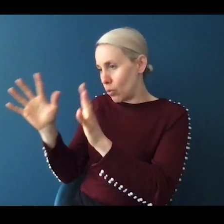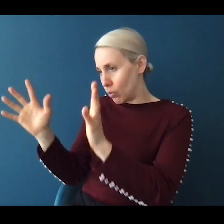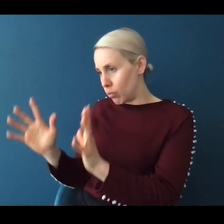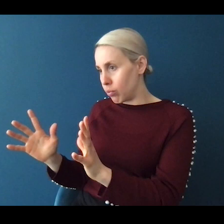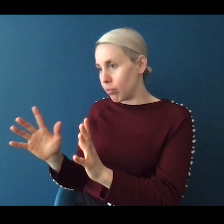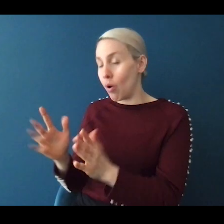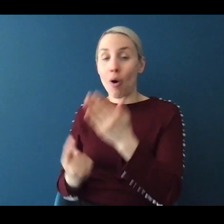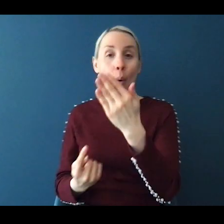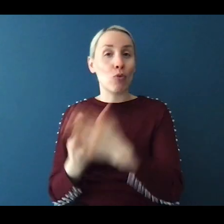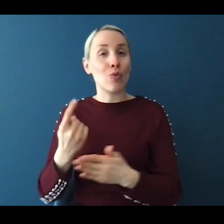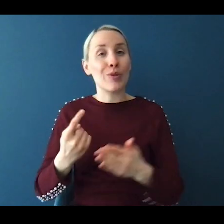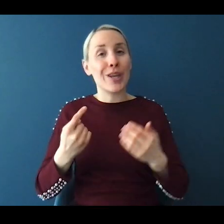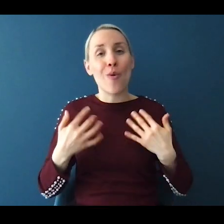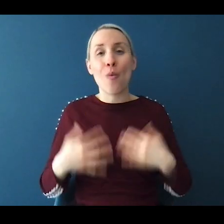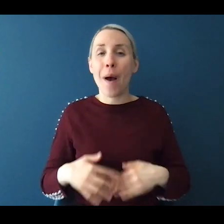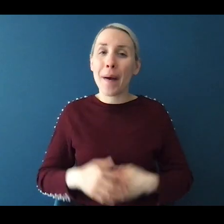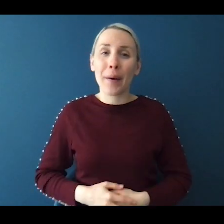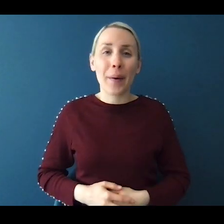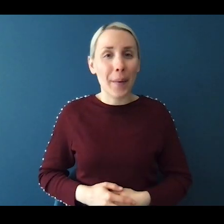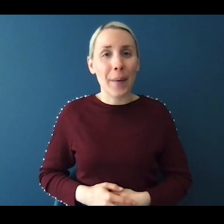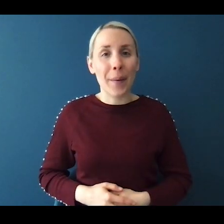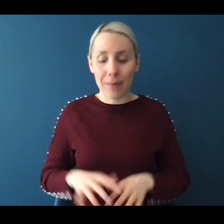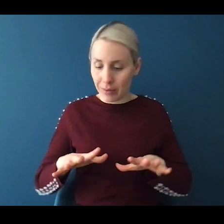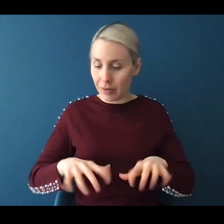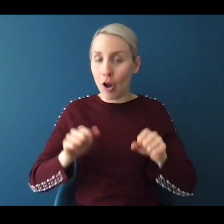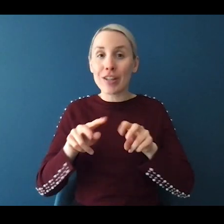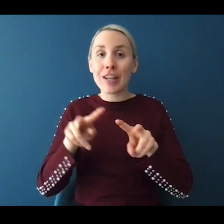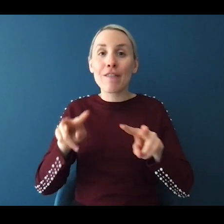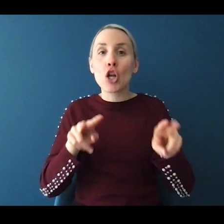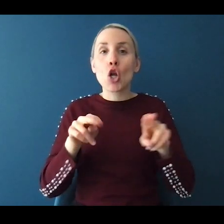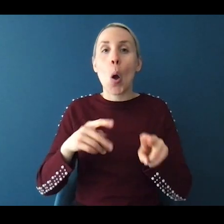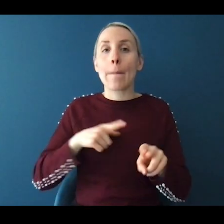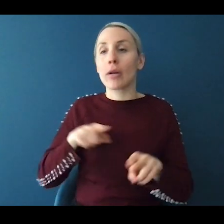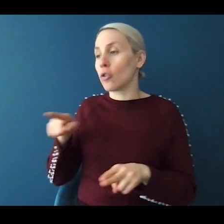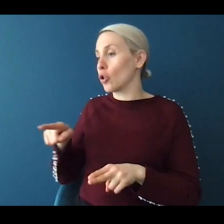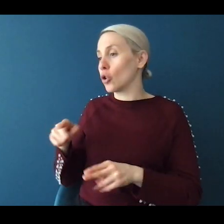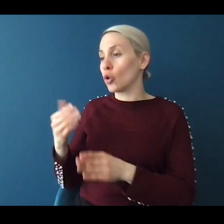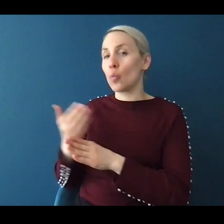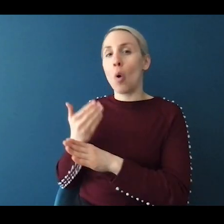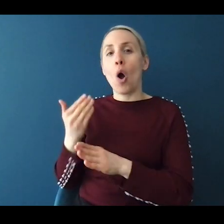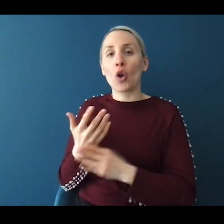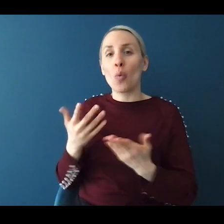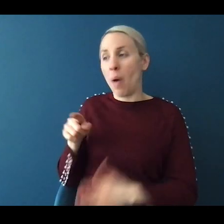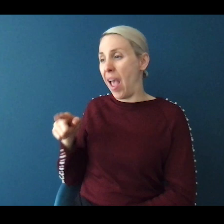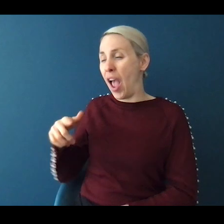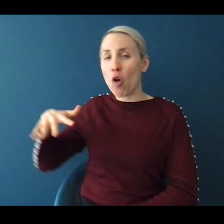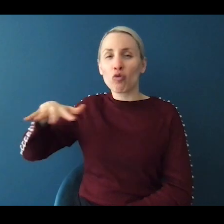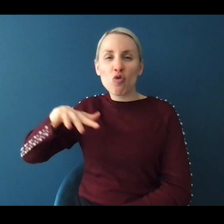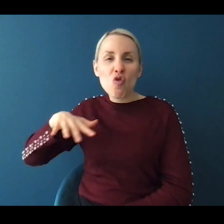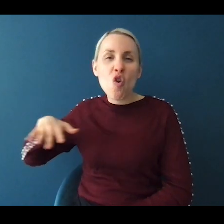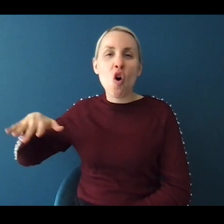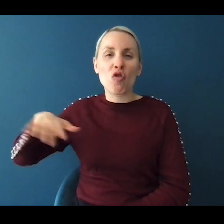and I started working with video because I was in rural Senegal and I had no access to